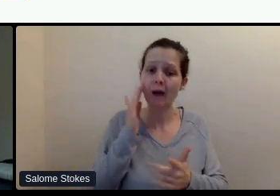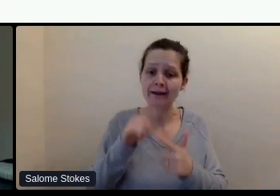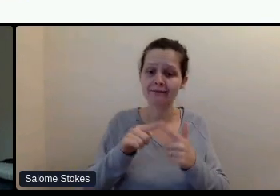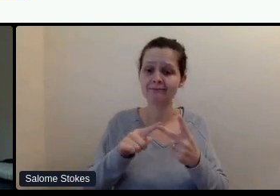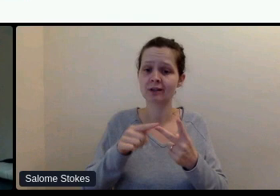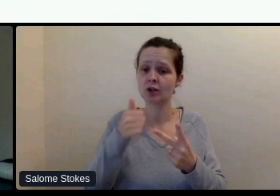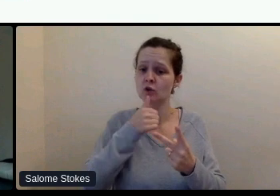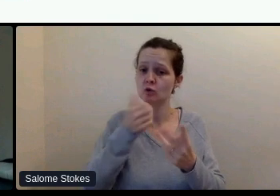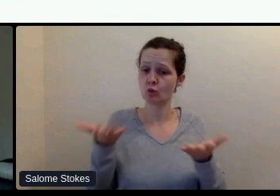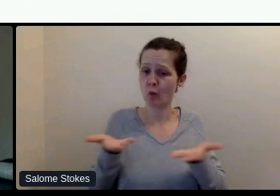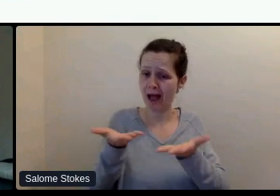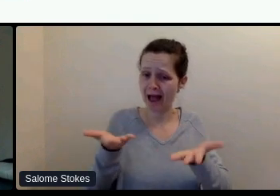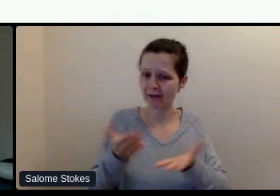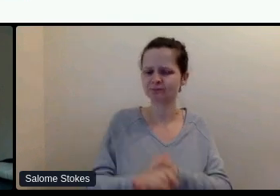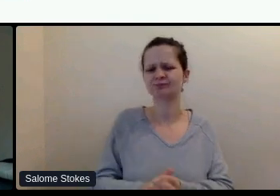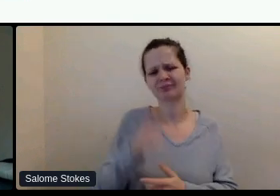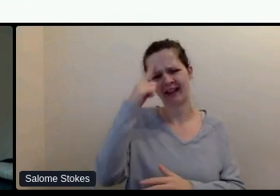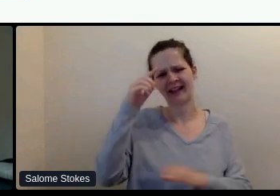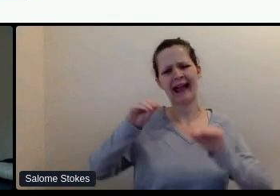I think education is a big thing and just giving people time.